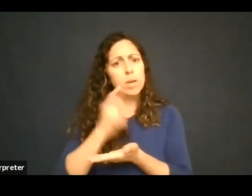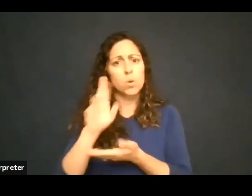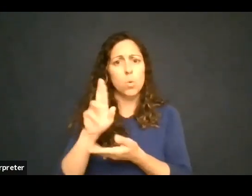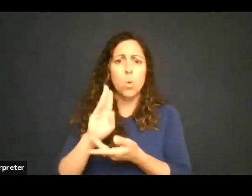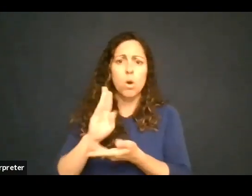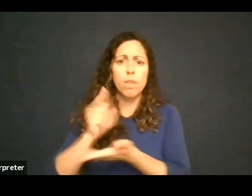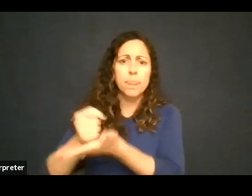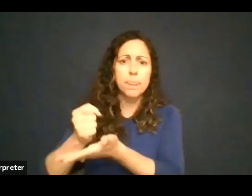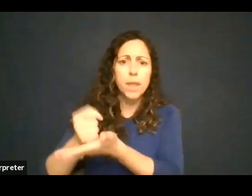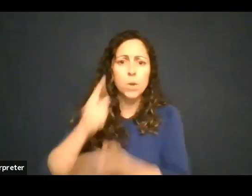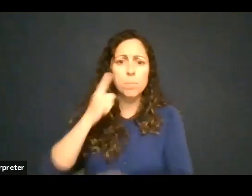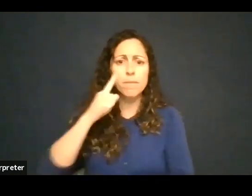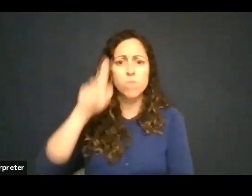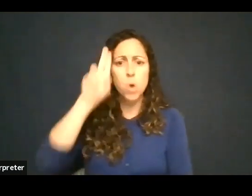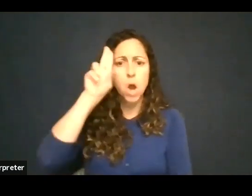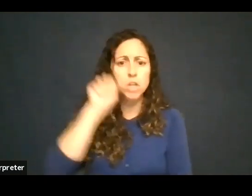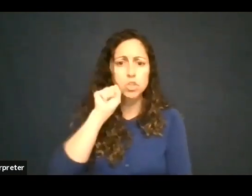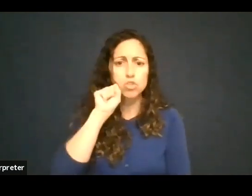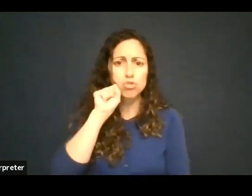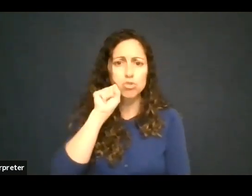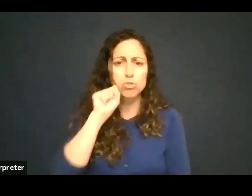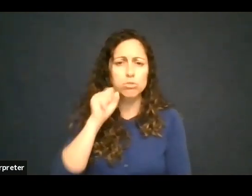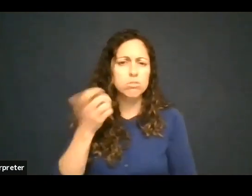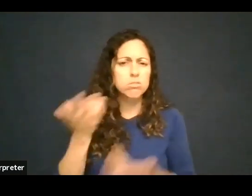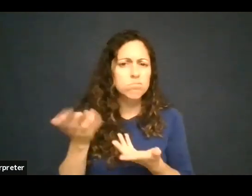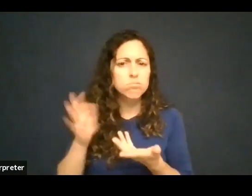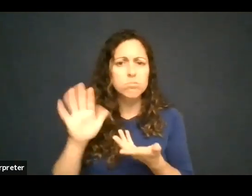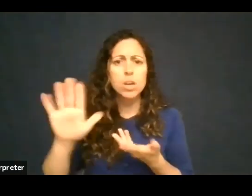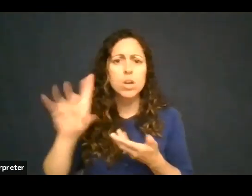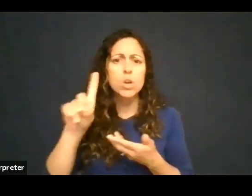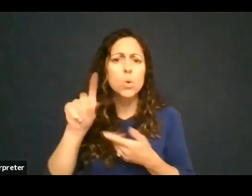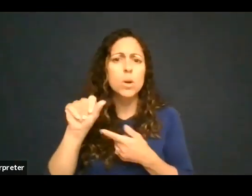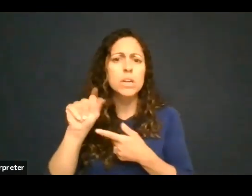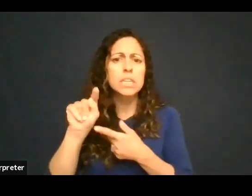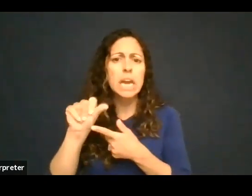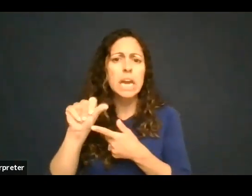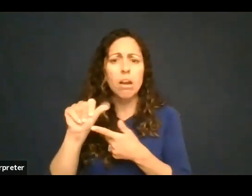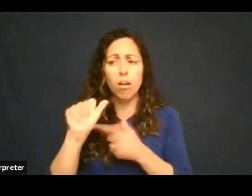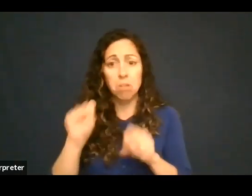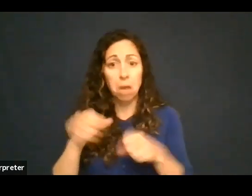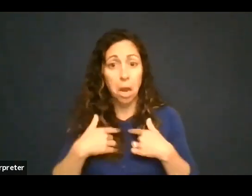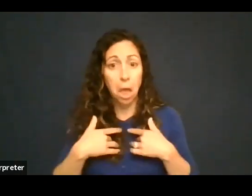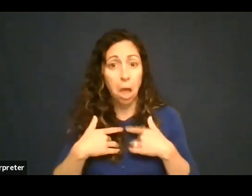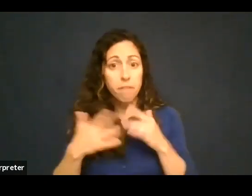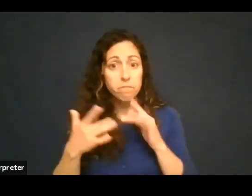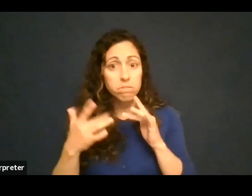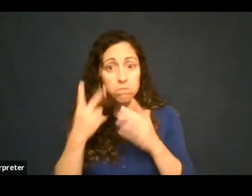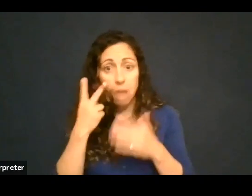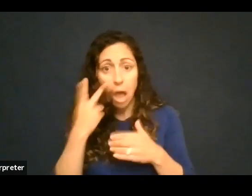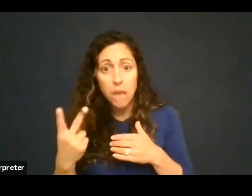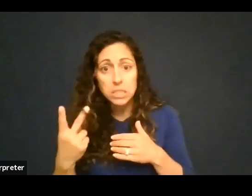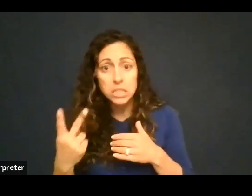do they have to your data and what are the HIPAA rules around that? Yes, Marly.